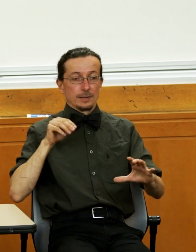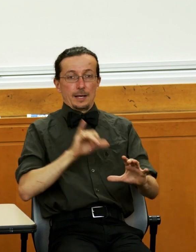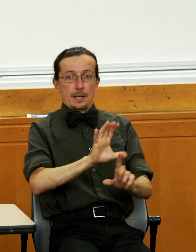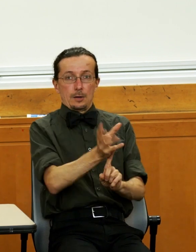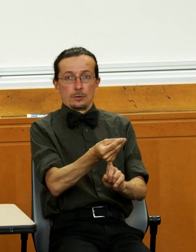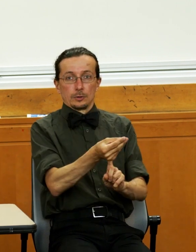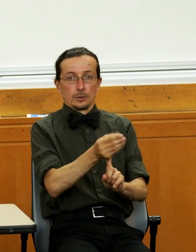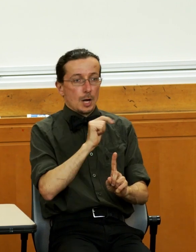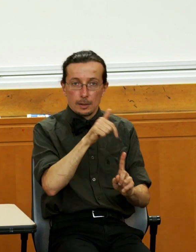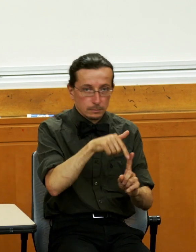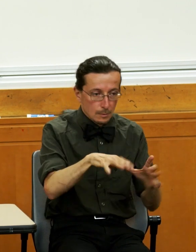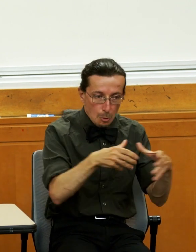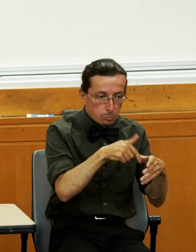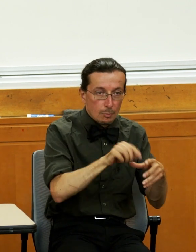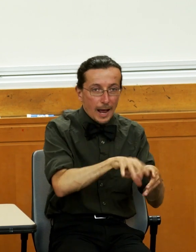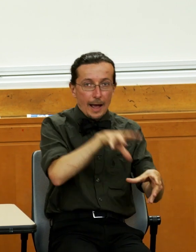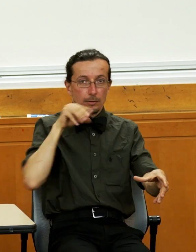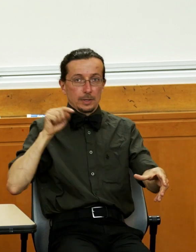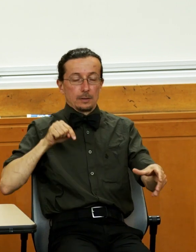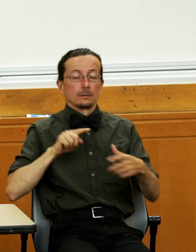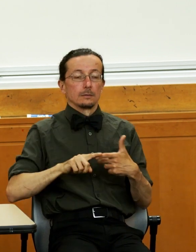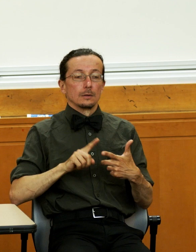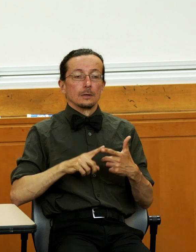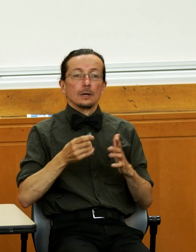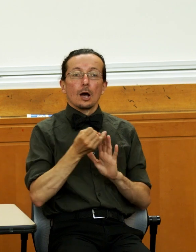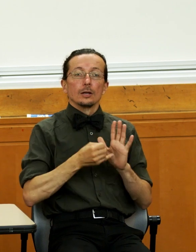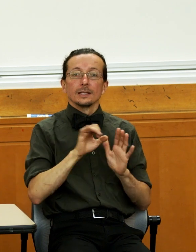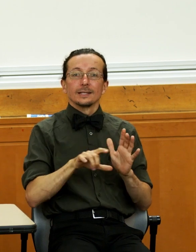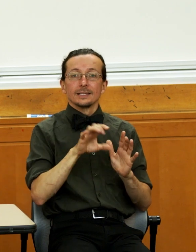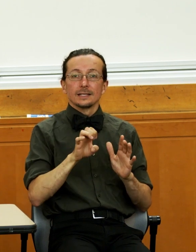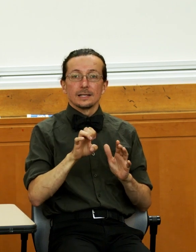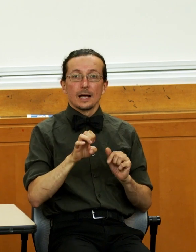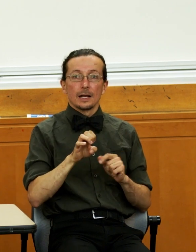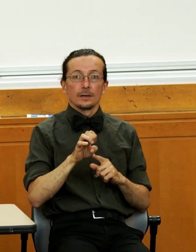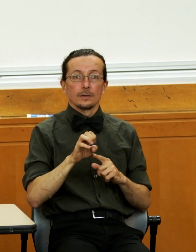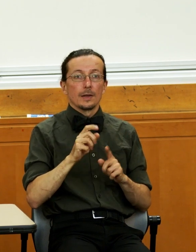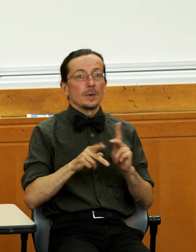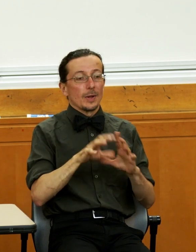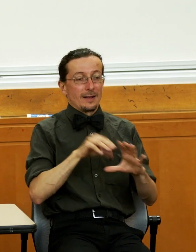two, the use of artistic style distinctive of cultural groups by non-members, and three,